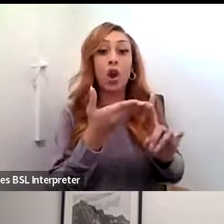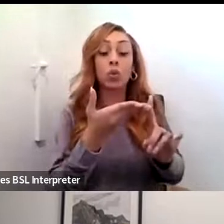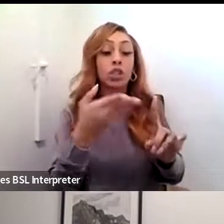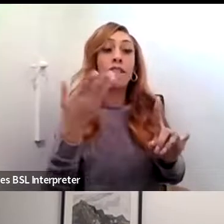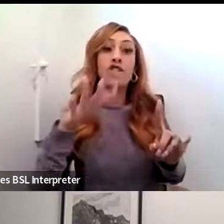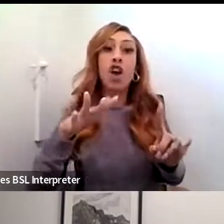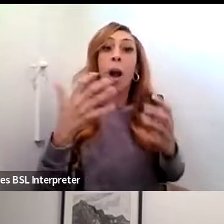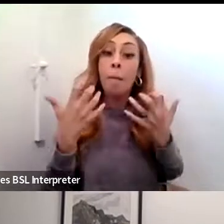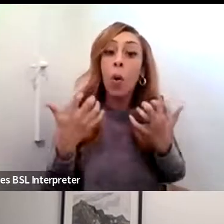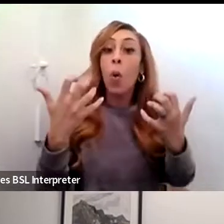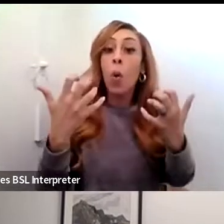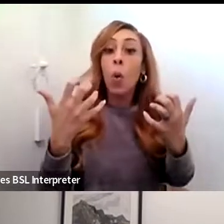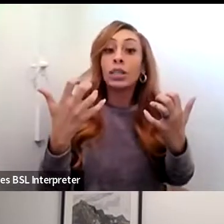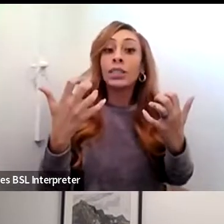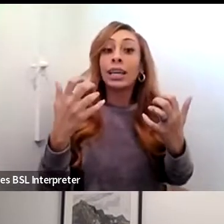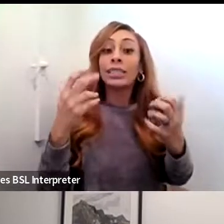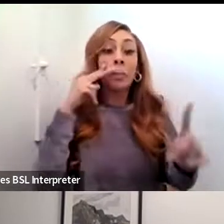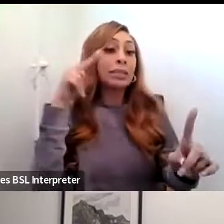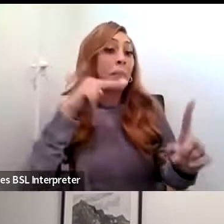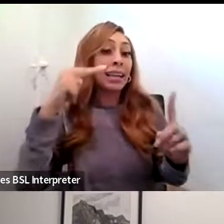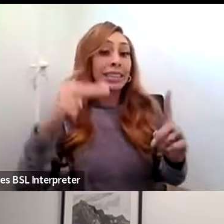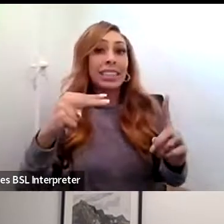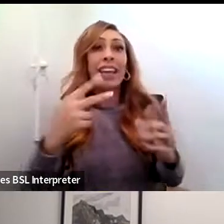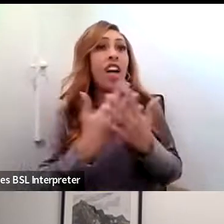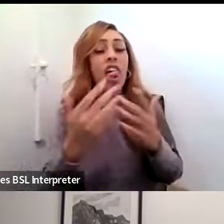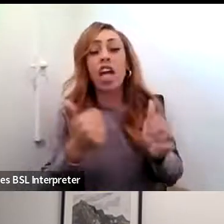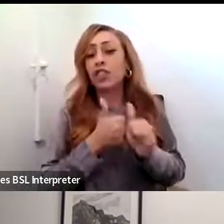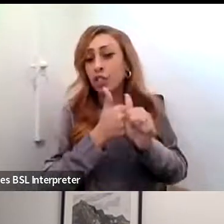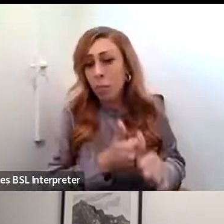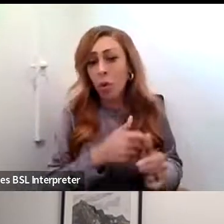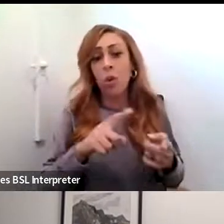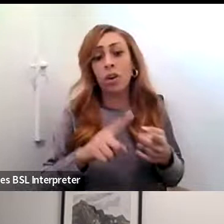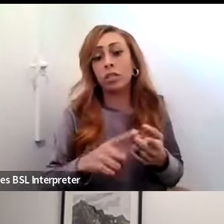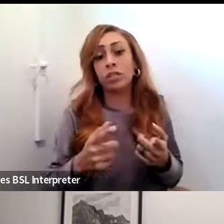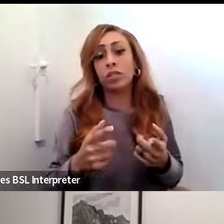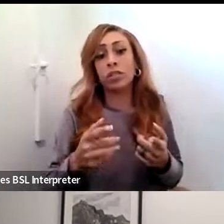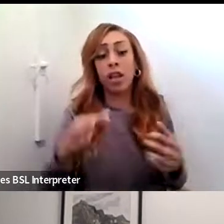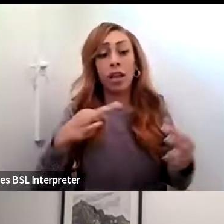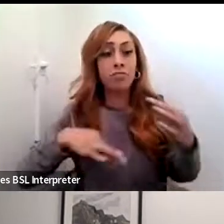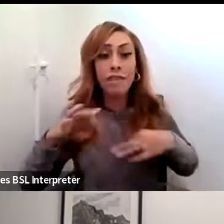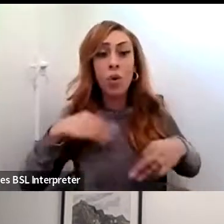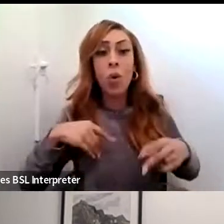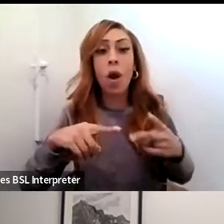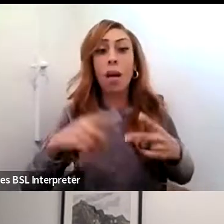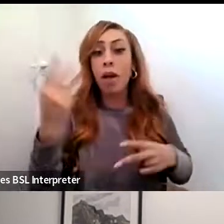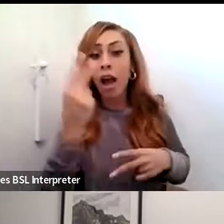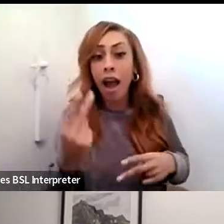there is a lot of input and there is a lot of support for performers and artists with disabilities,